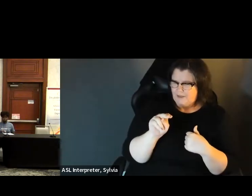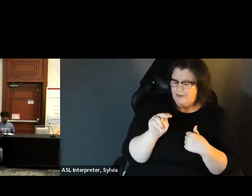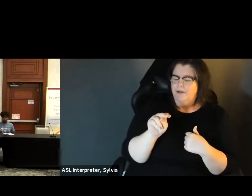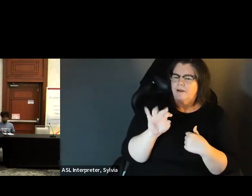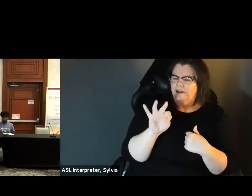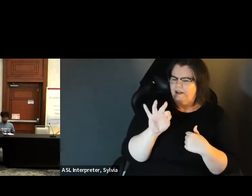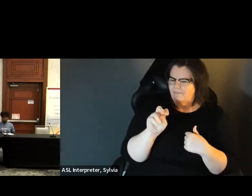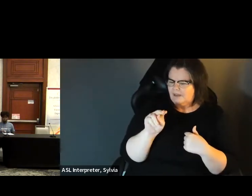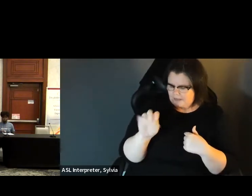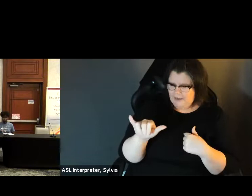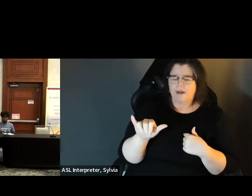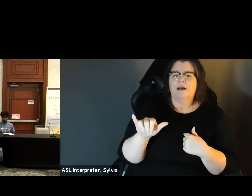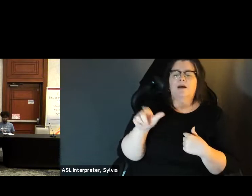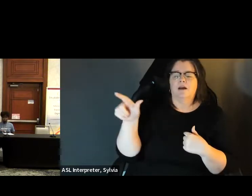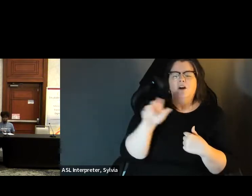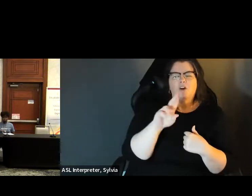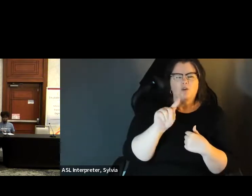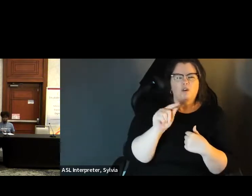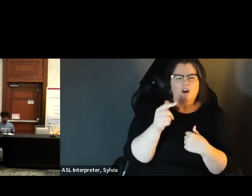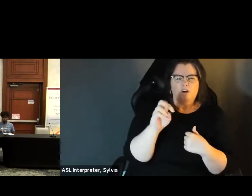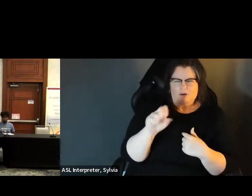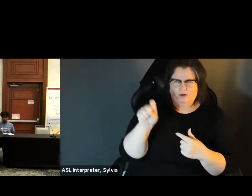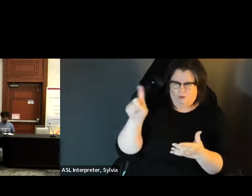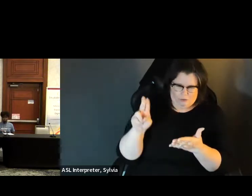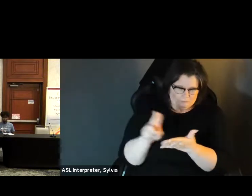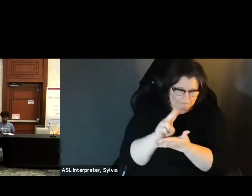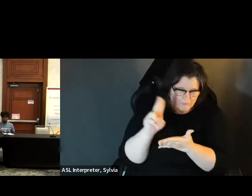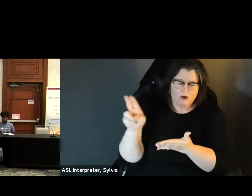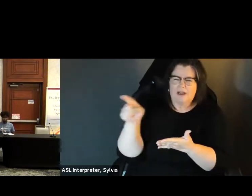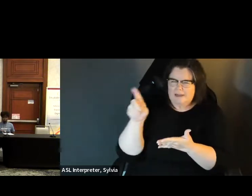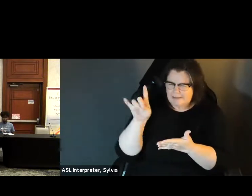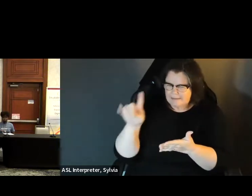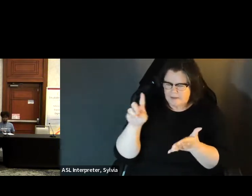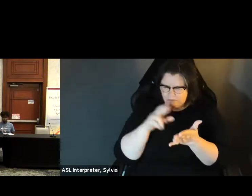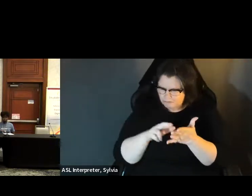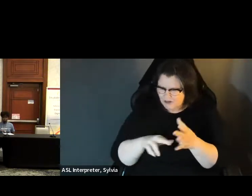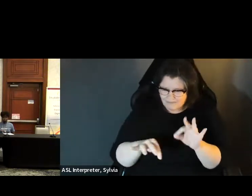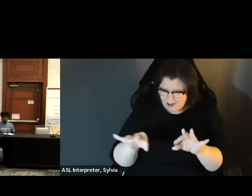Important research came out last year. This is Brian Finney. out last year. This is Bryan Finney, from Rutgers